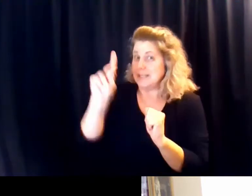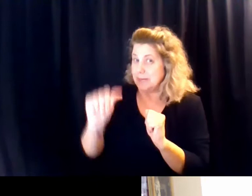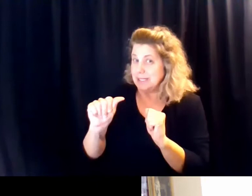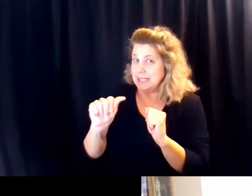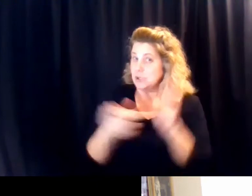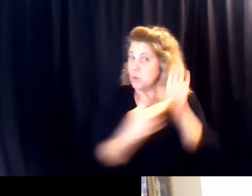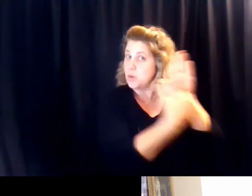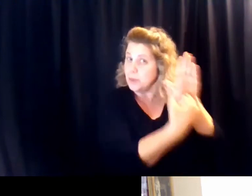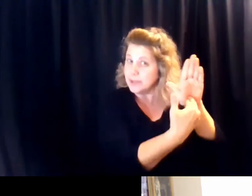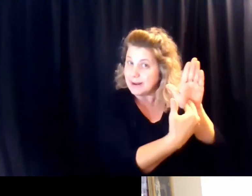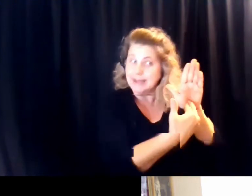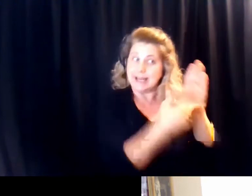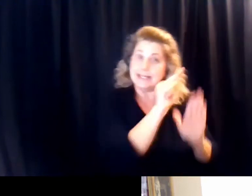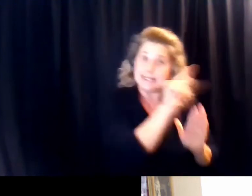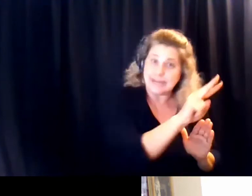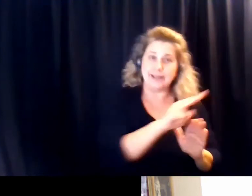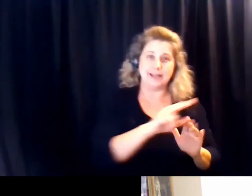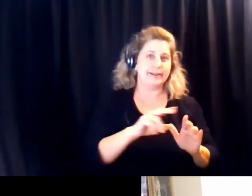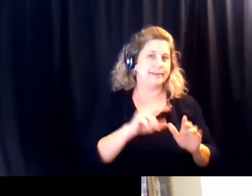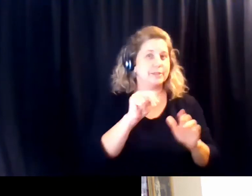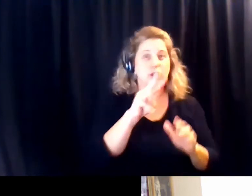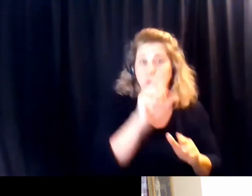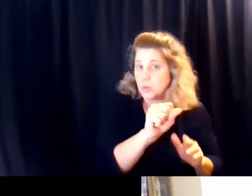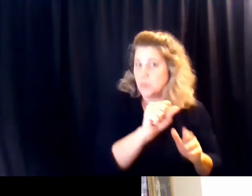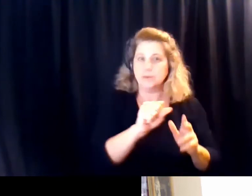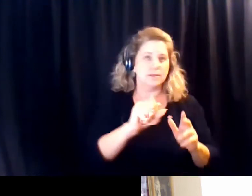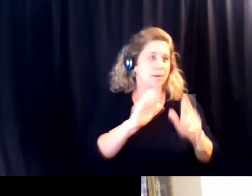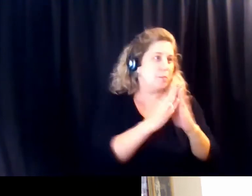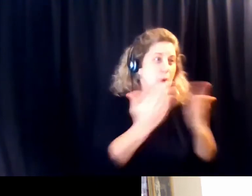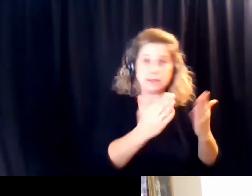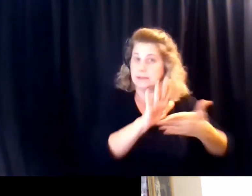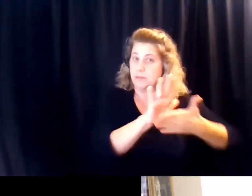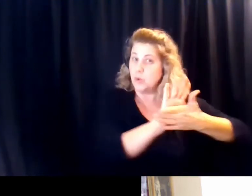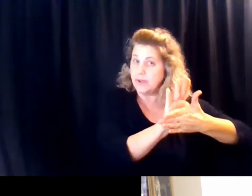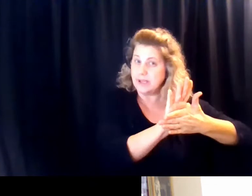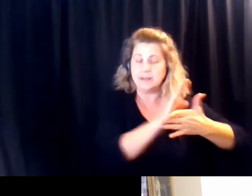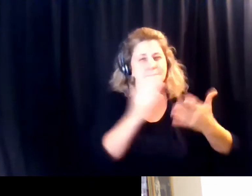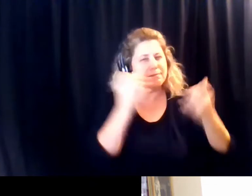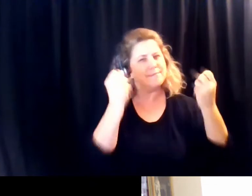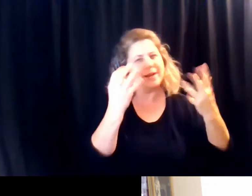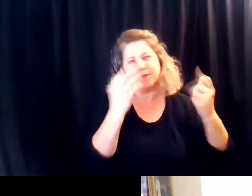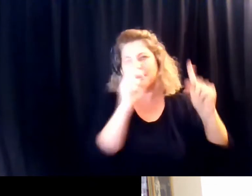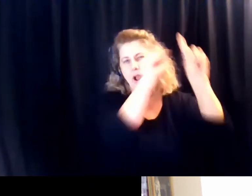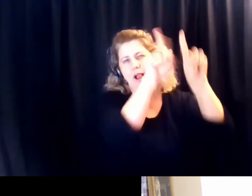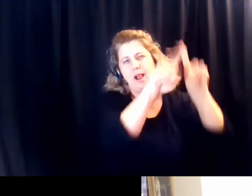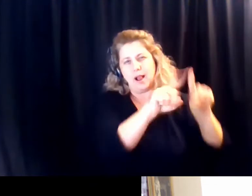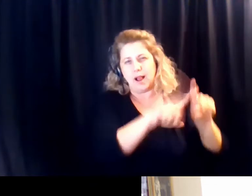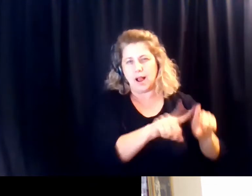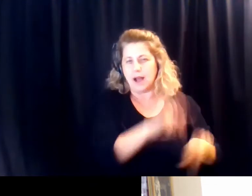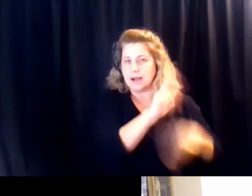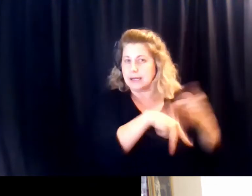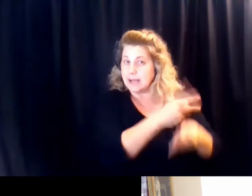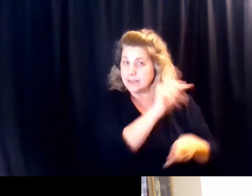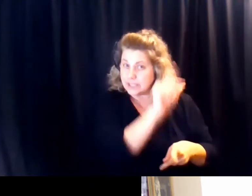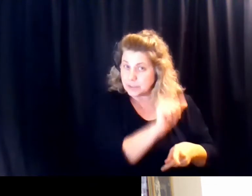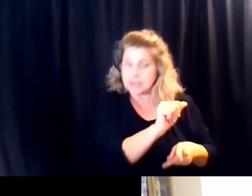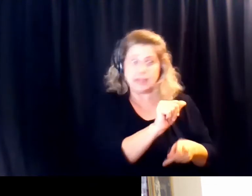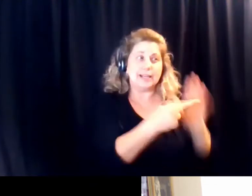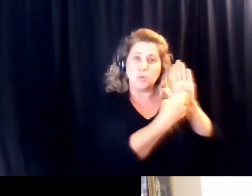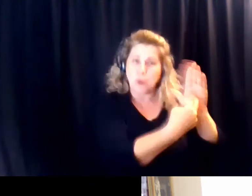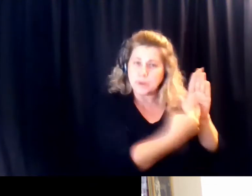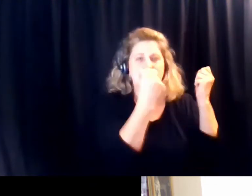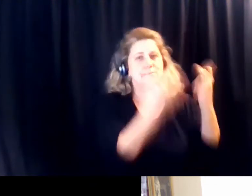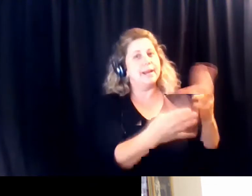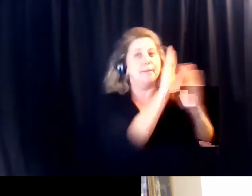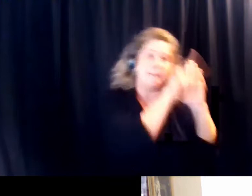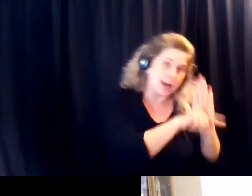Judith Heumann: You like this food and not that food follow those things are really learning how to become advocates for yourself. And I think that's very important. So